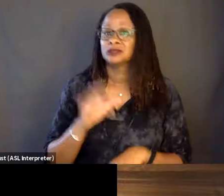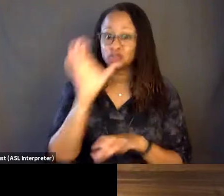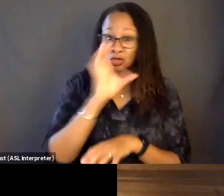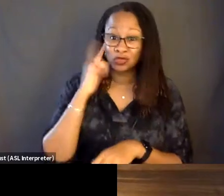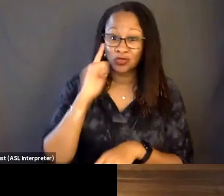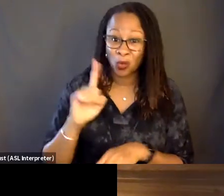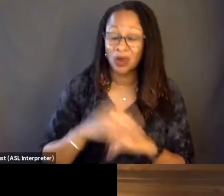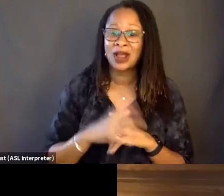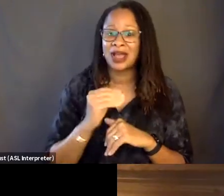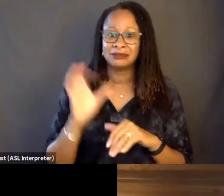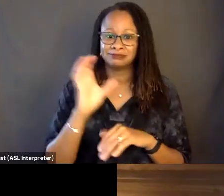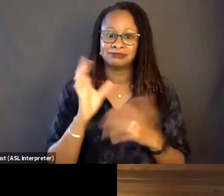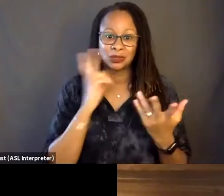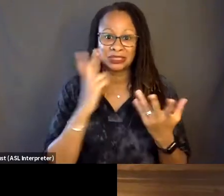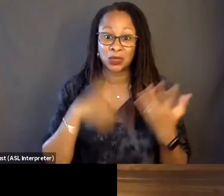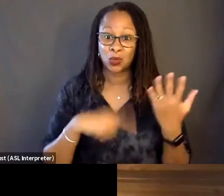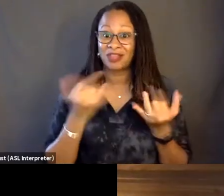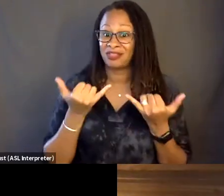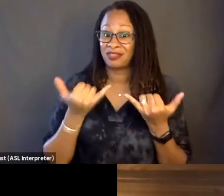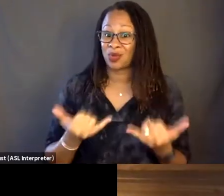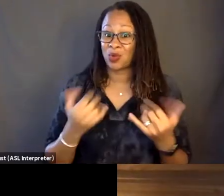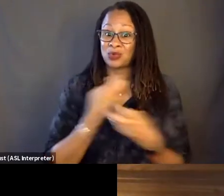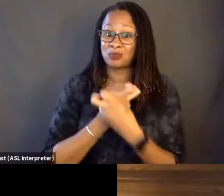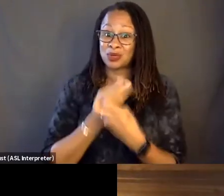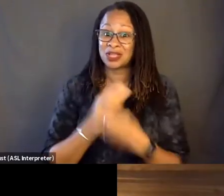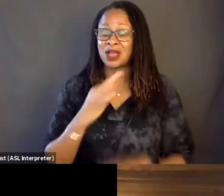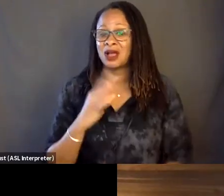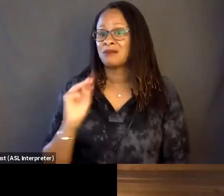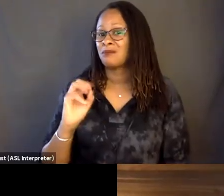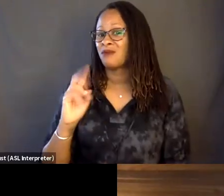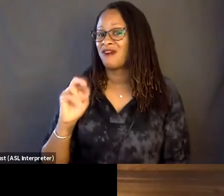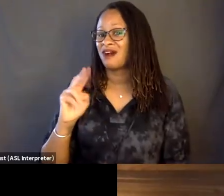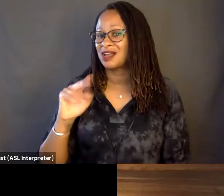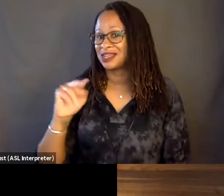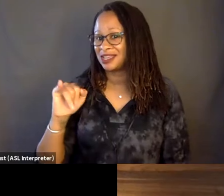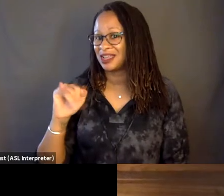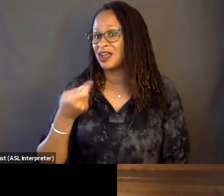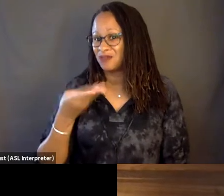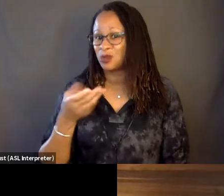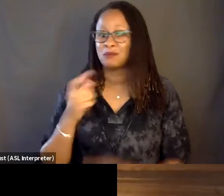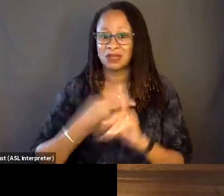And of course, we see with the current poisoning of Navalny just months ago, Russia doesn't seem